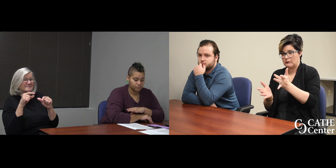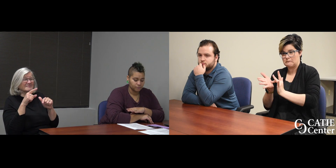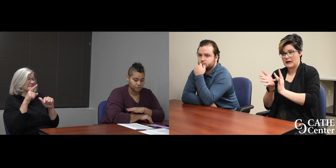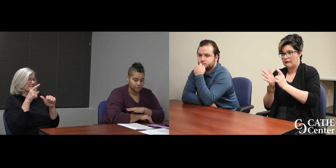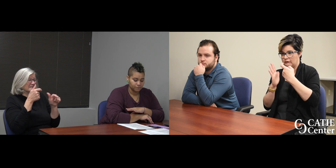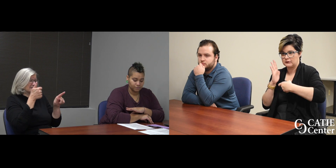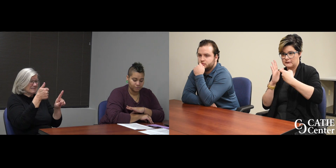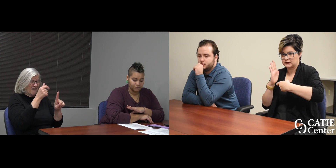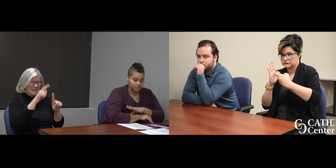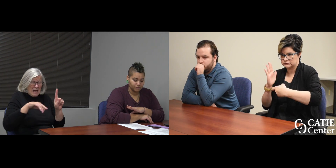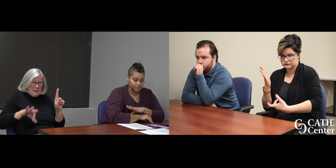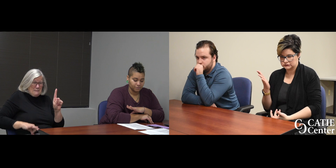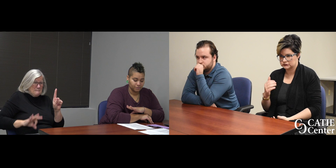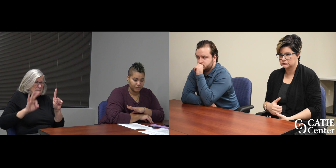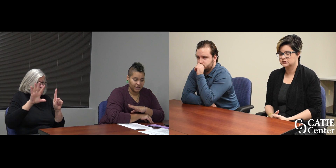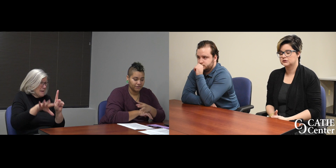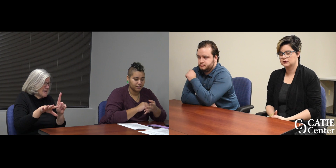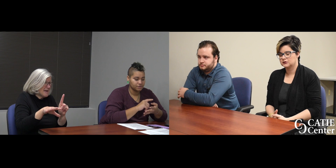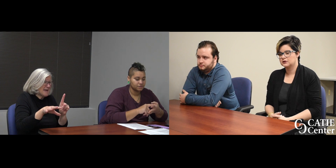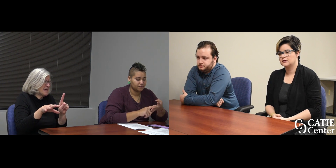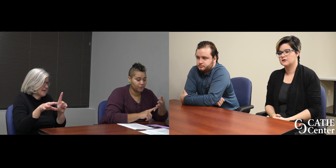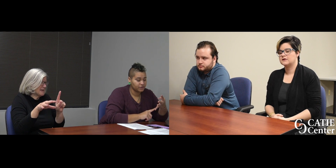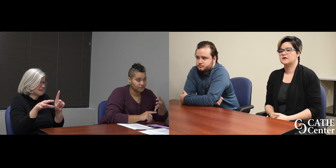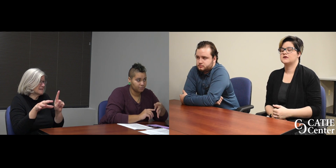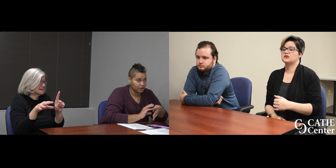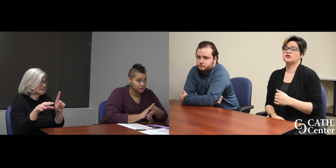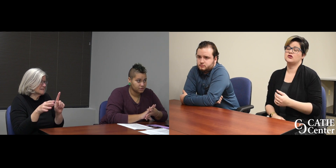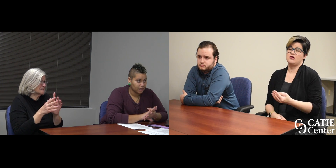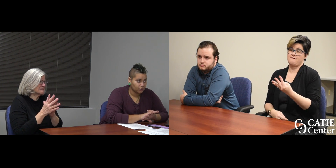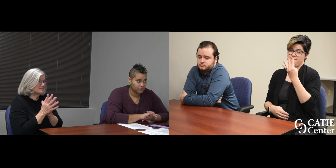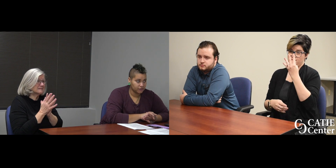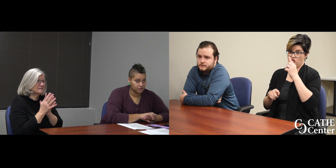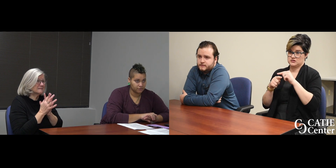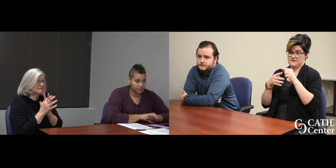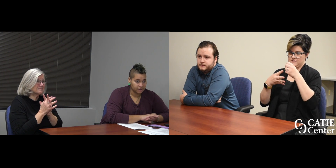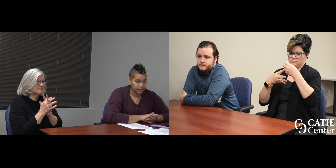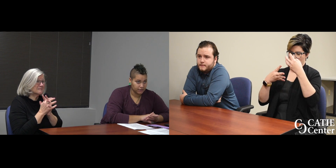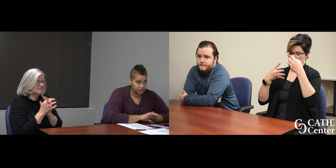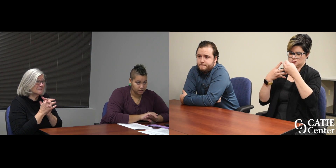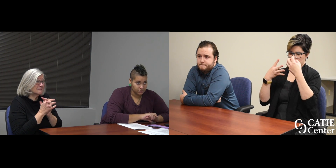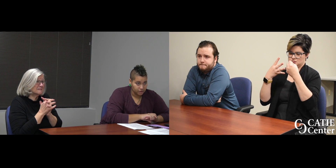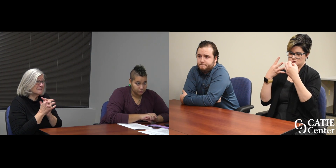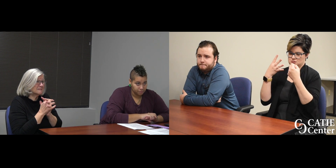And there's four different parts not only under the Medicare,